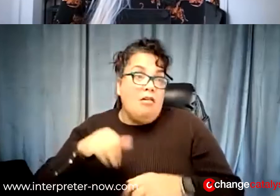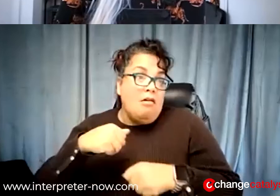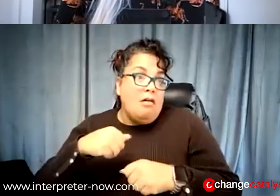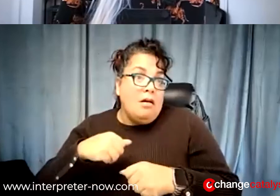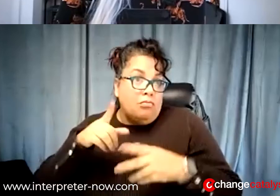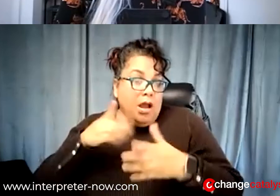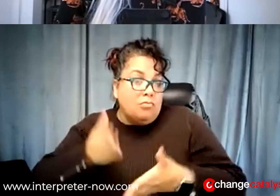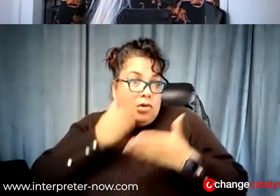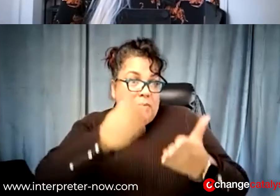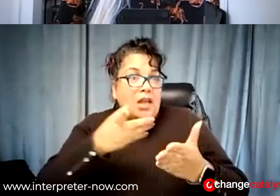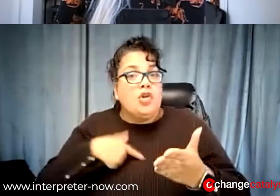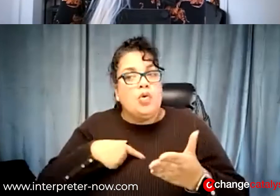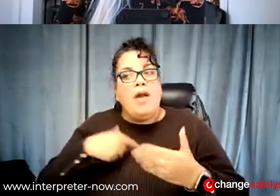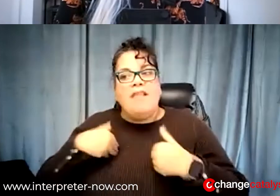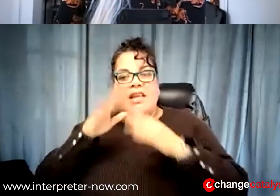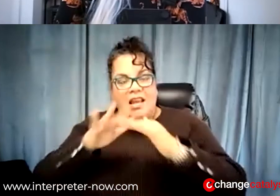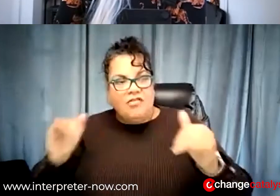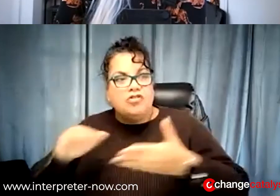similar things to what you're doing, right.